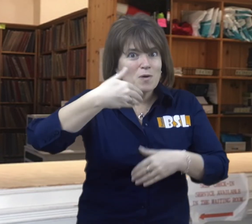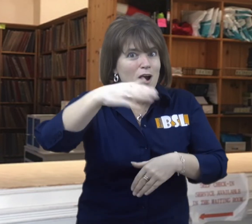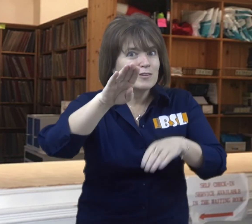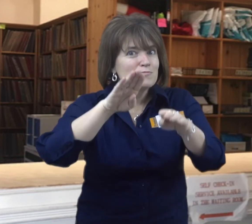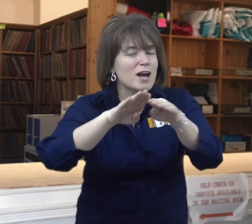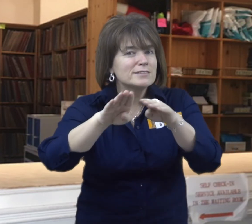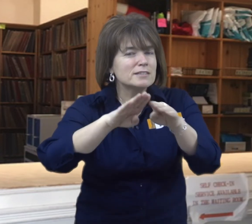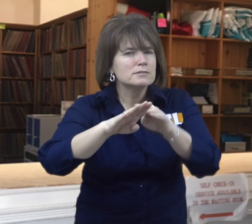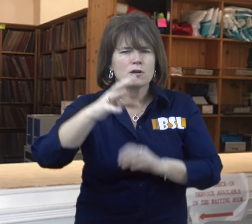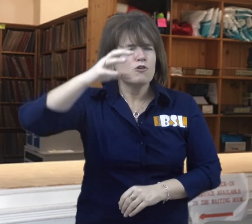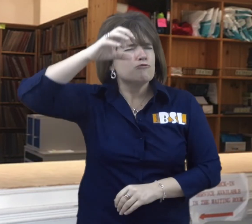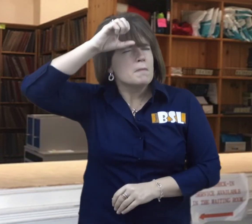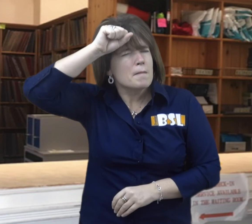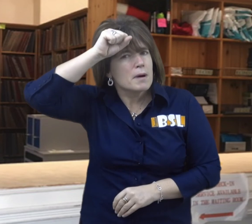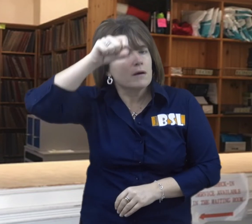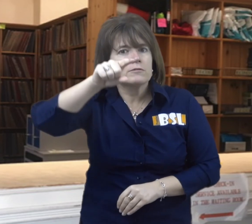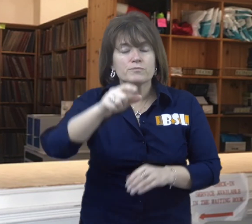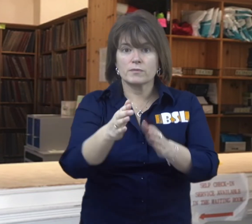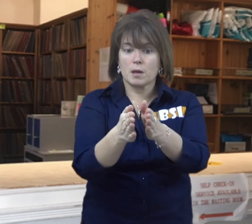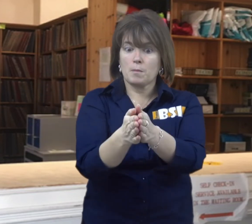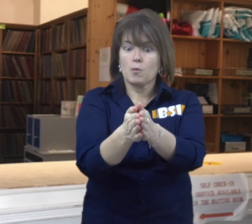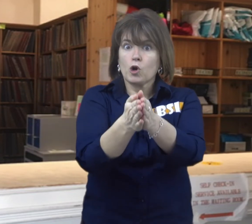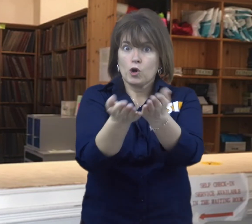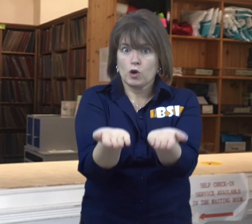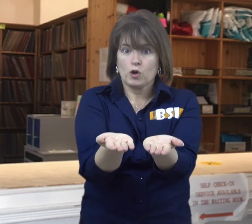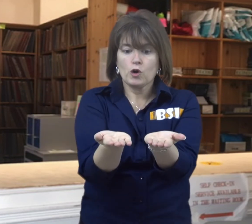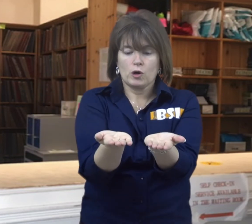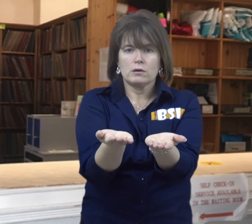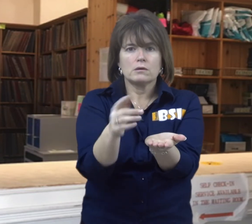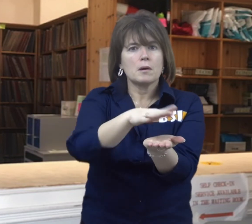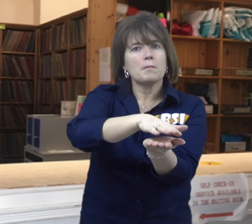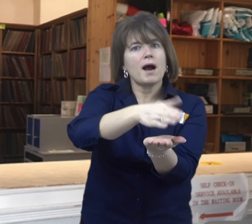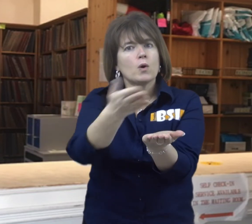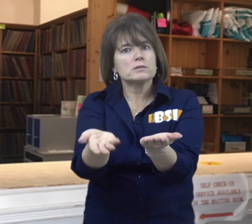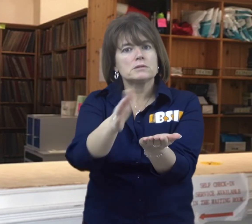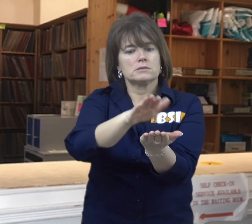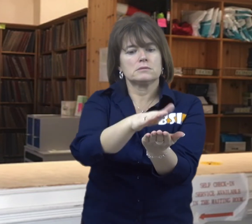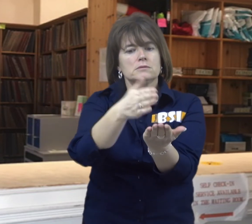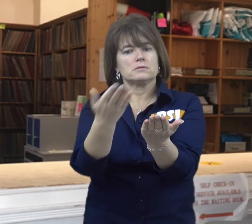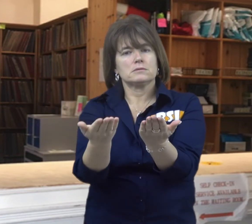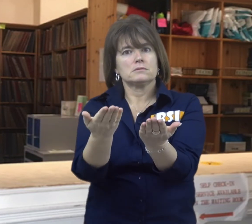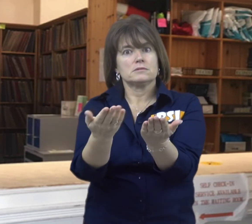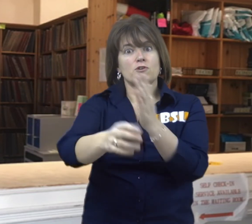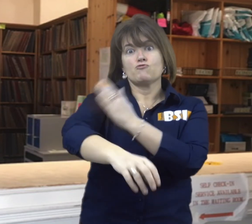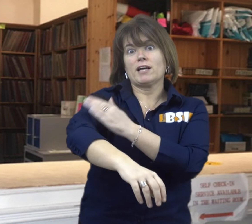Ok, now go and practice Remember, with a book, pages turn like this